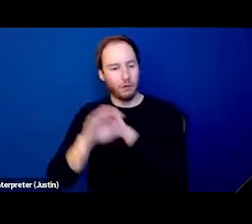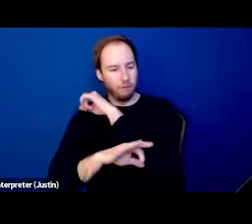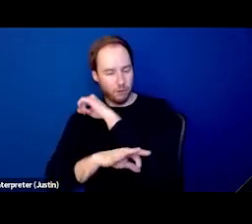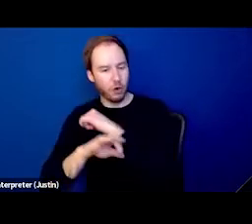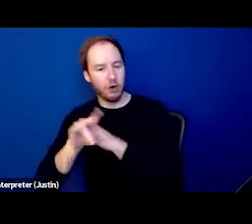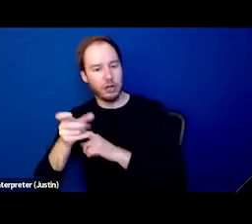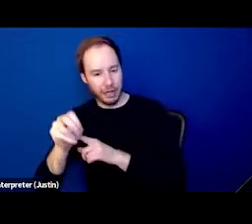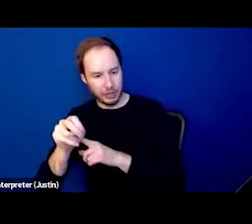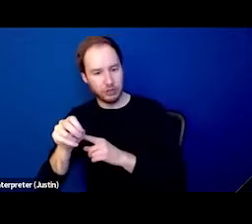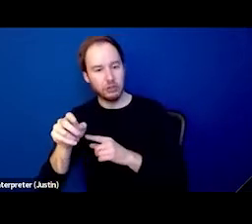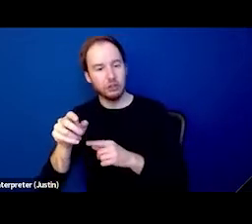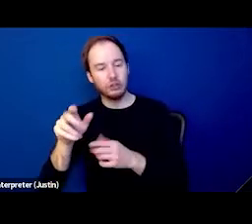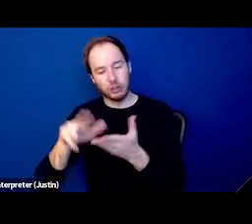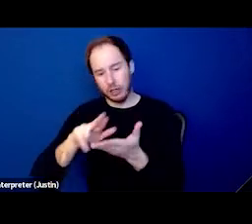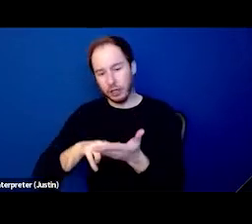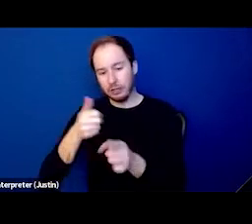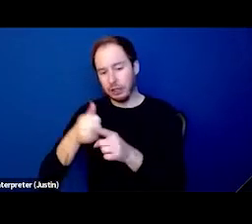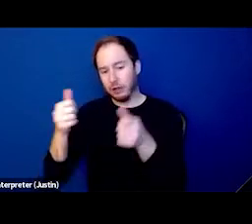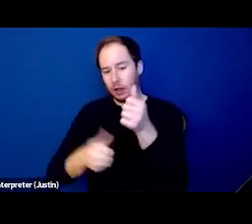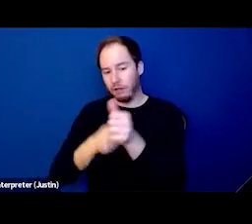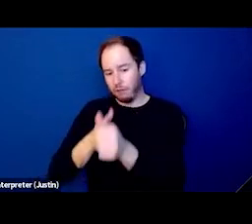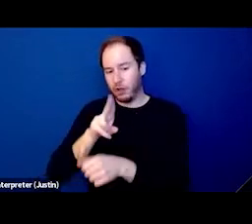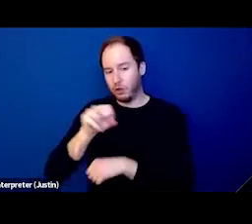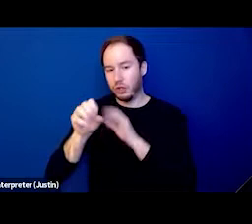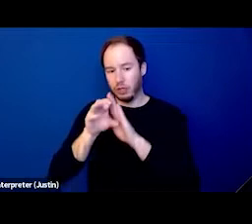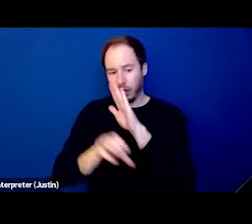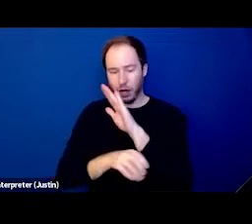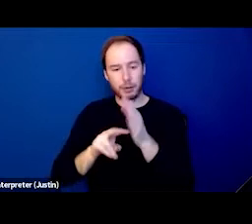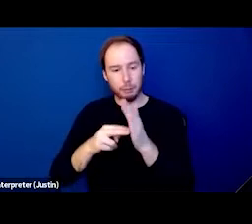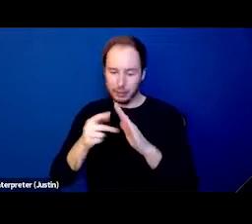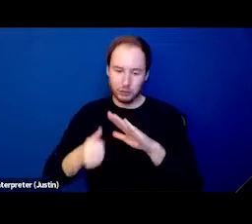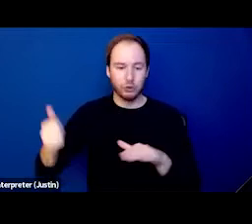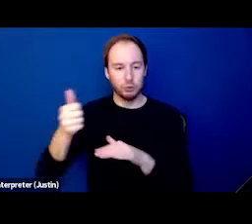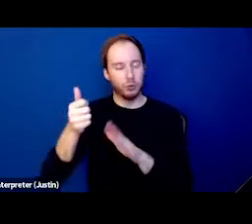and because they're made under the US constitution, they're the Supreme law of the land.